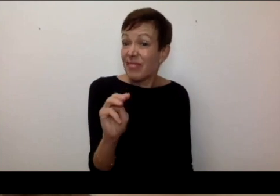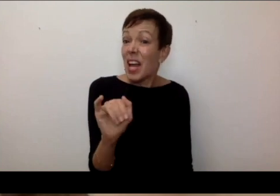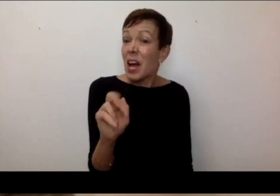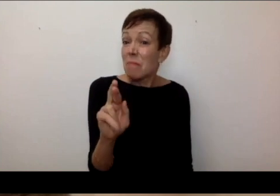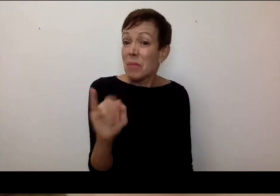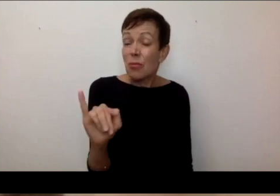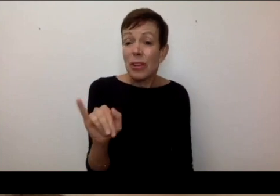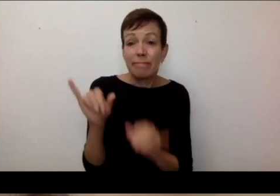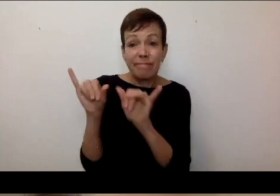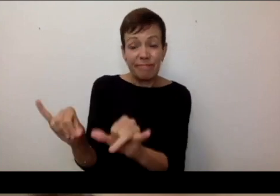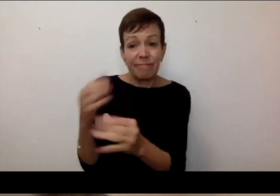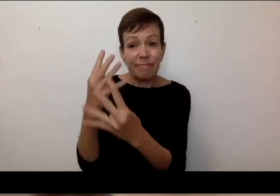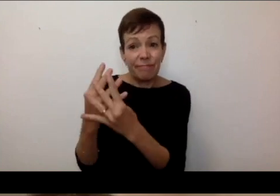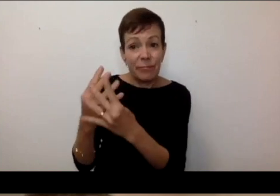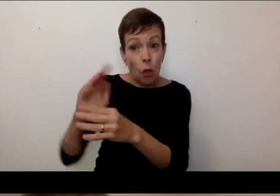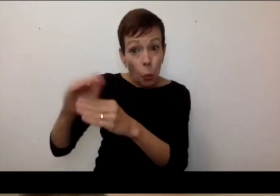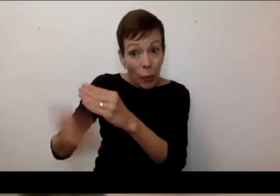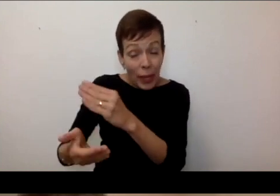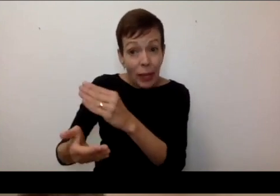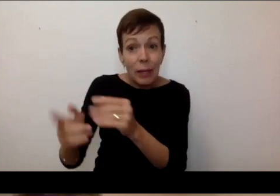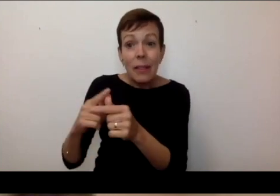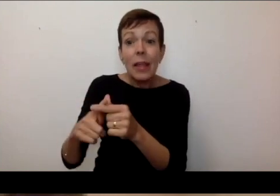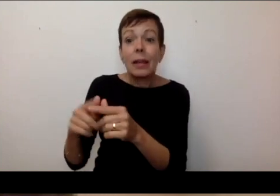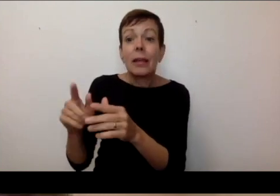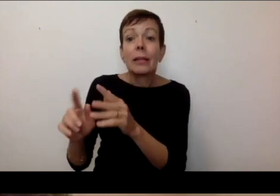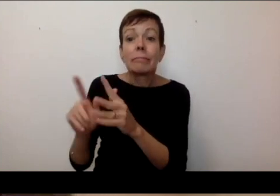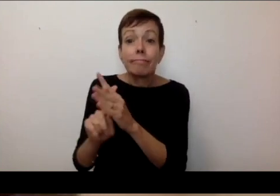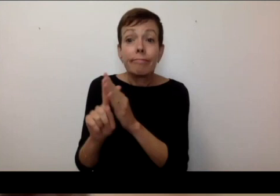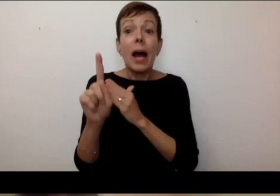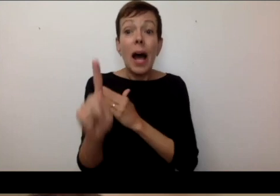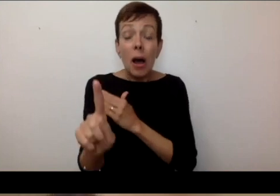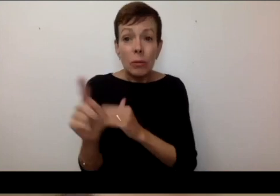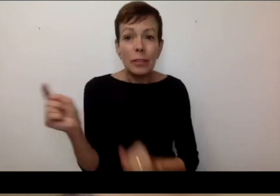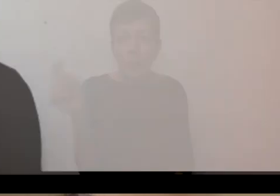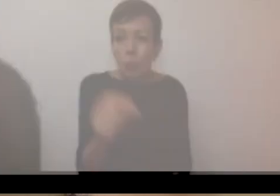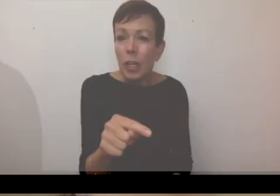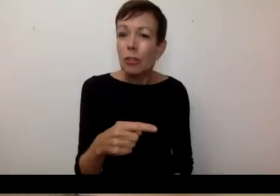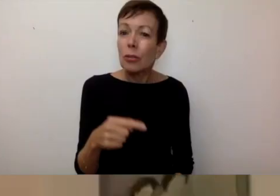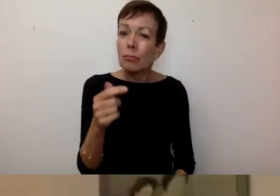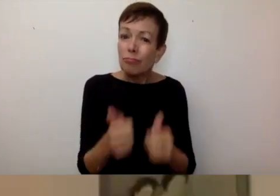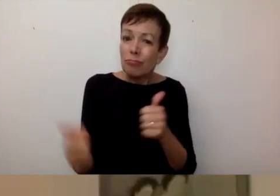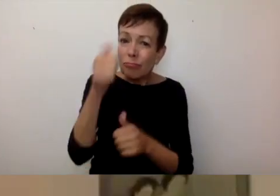to attend the reception at the white house in honor of american poets